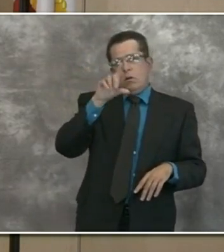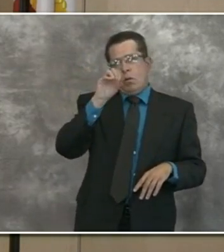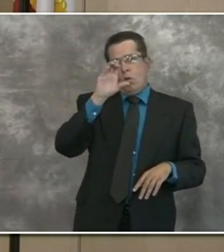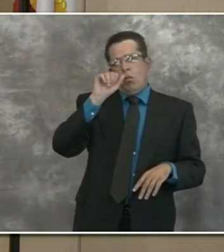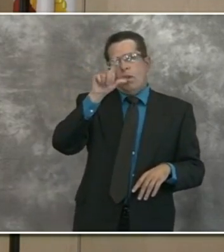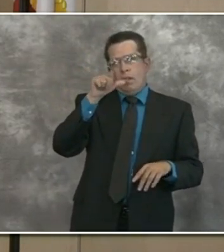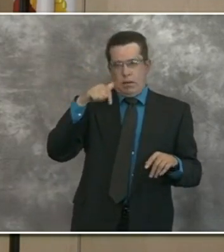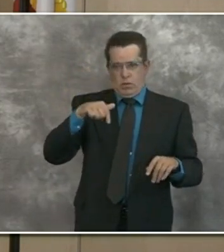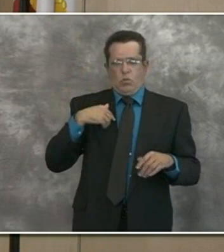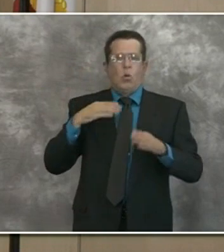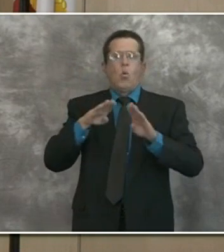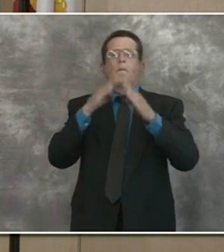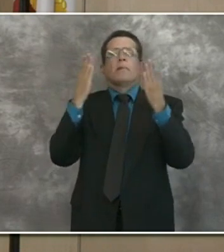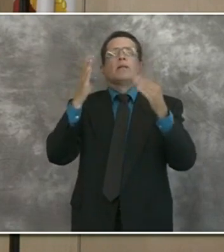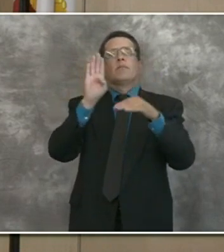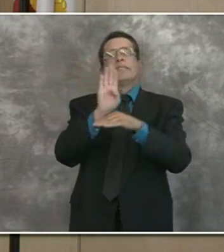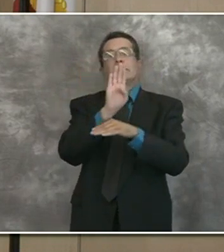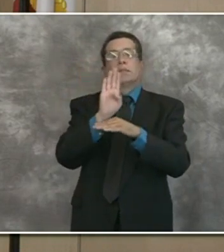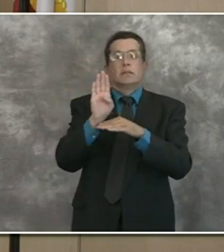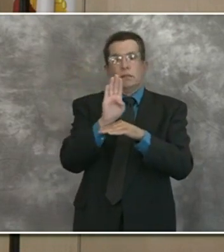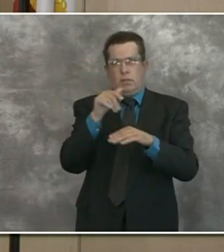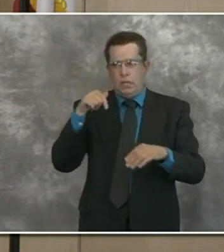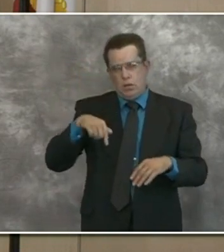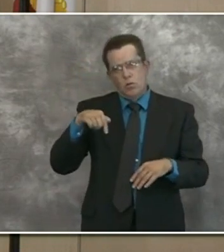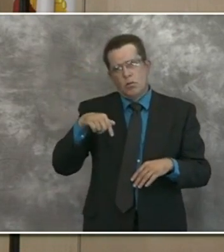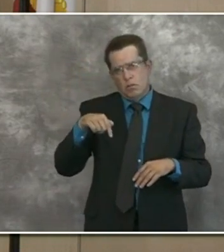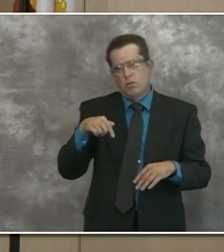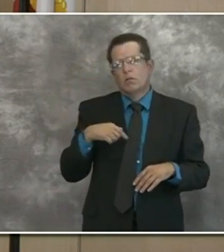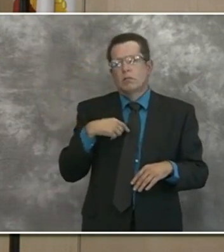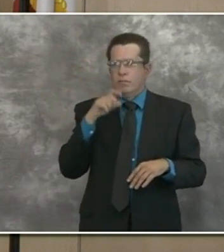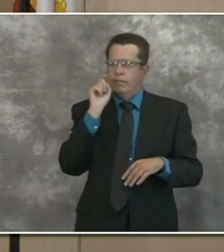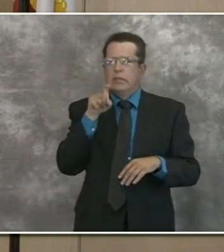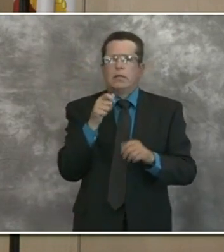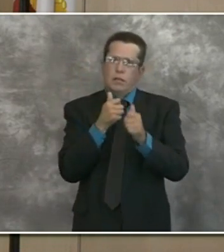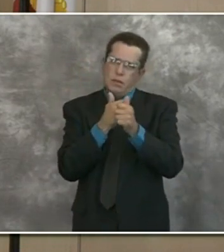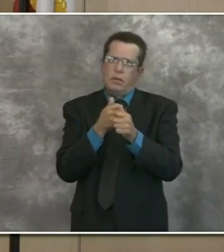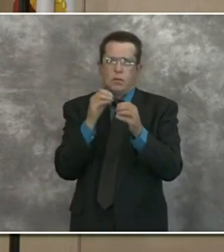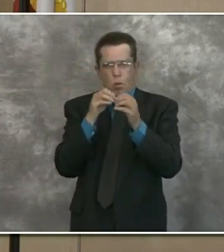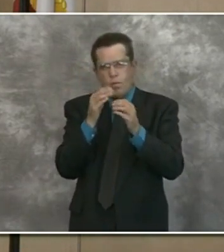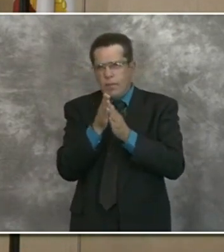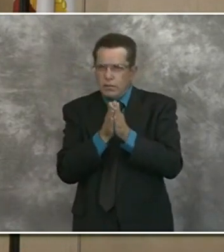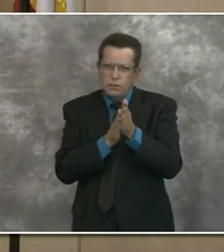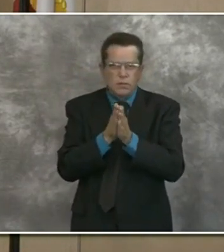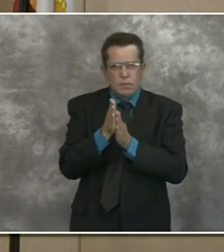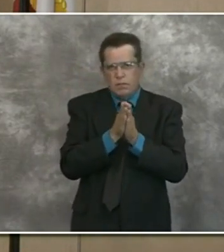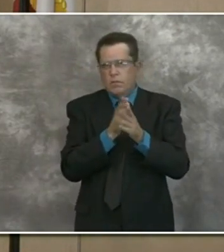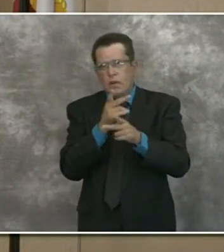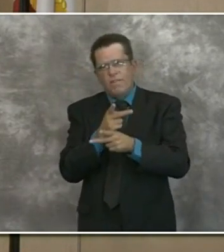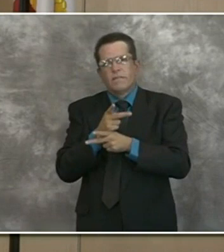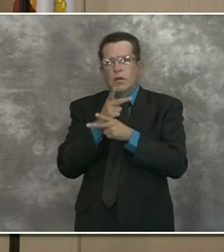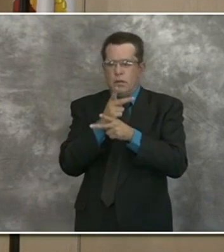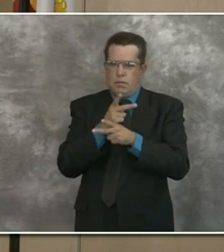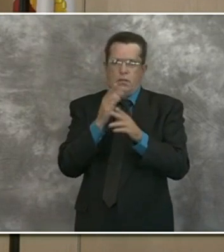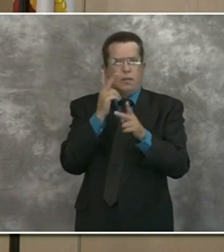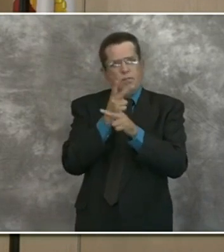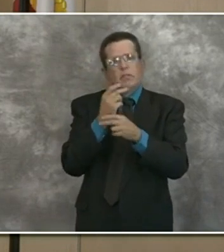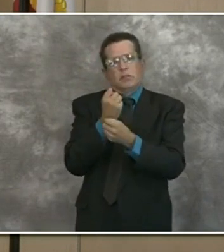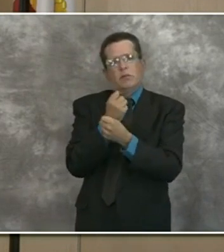IS ONLY ELEVATED BECAUSE OF INCREASED TESTING. SO LOCALLY AS WE OPEN BUSINESSES AND